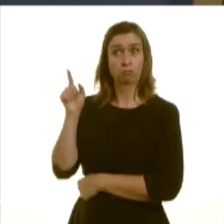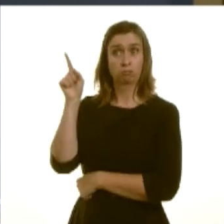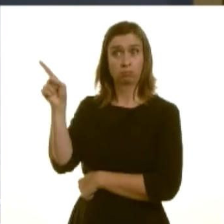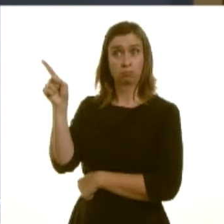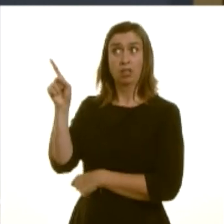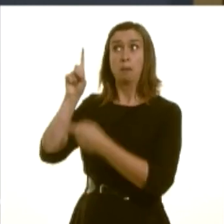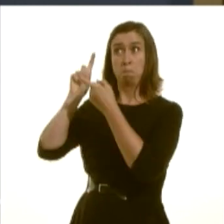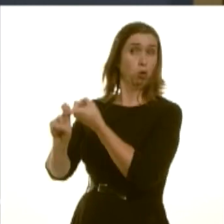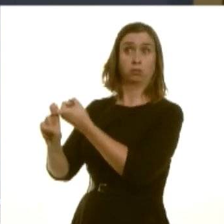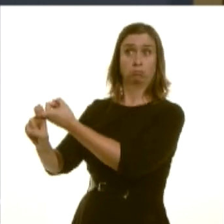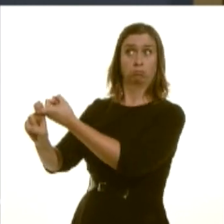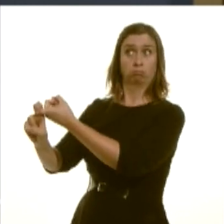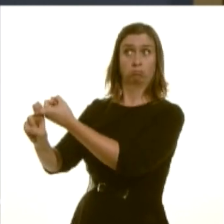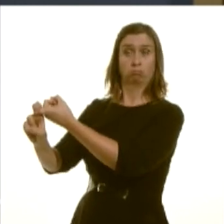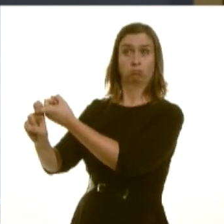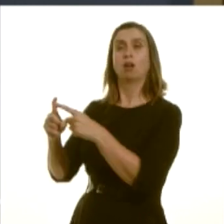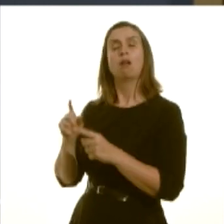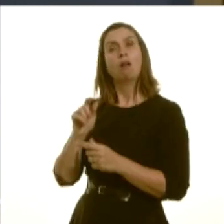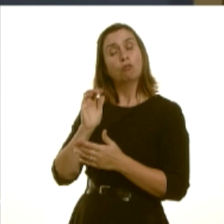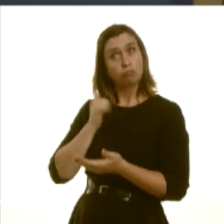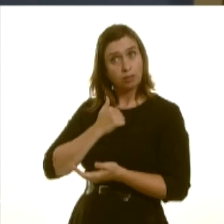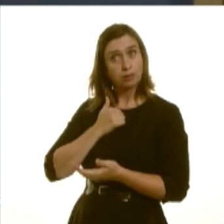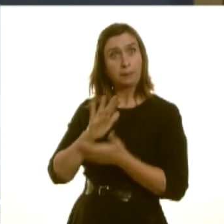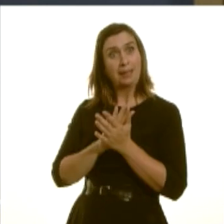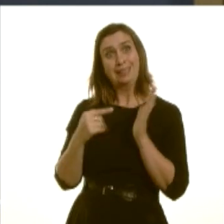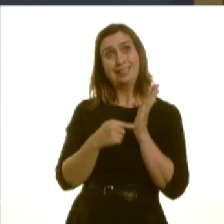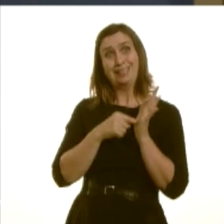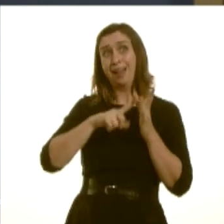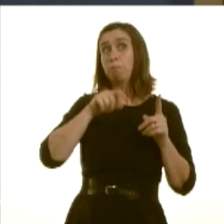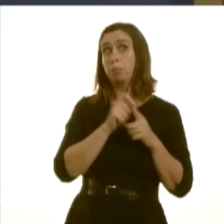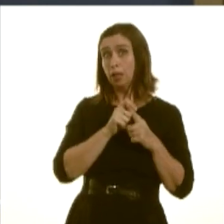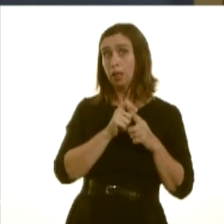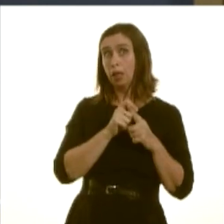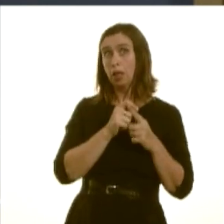for the Scottish people, is it not the case that the TTIP could be a forever decision